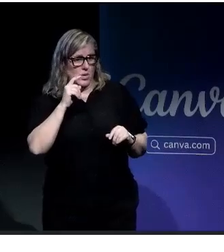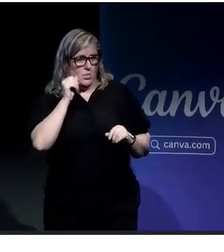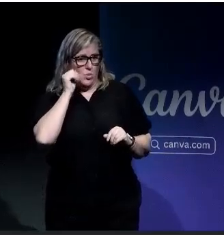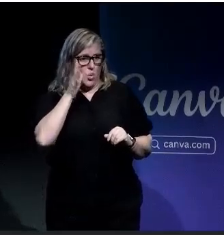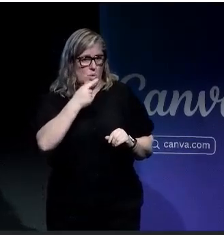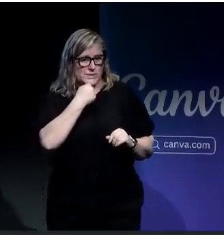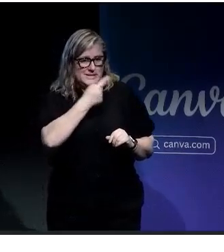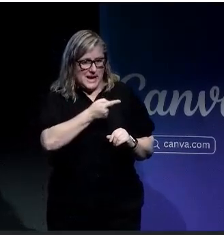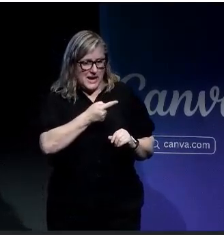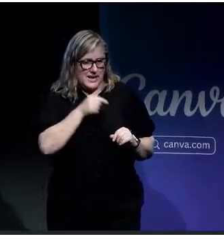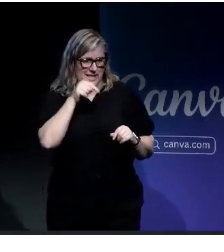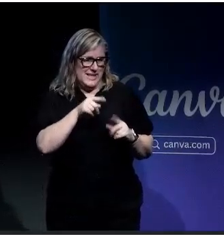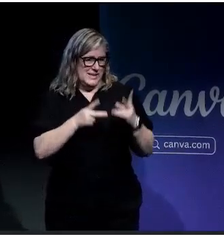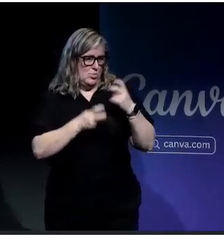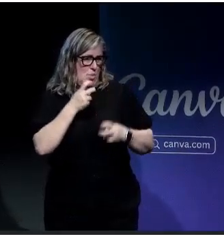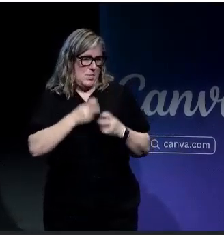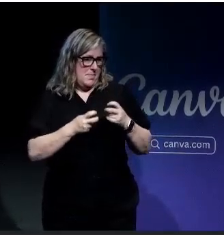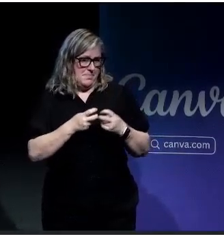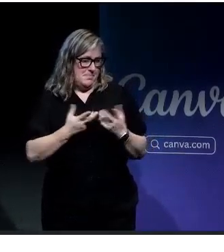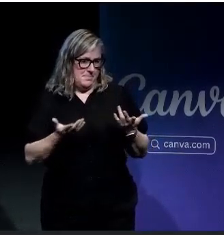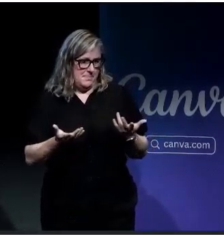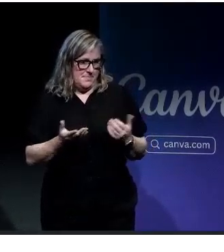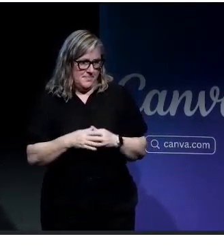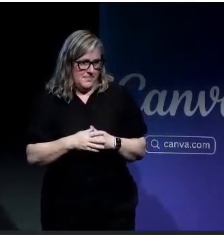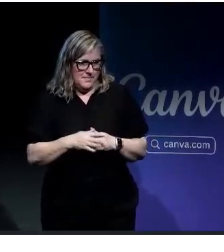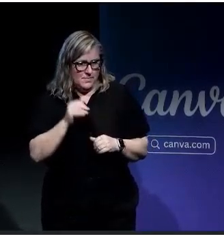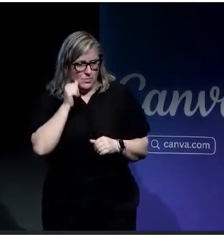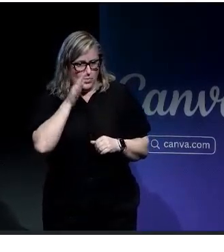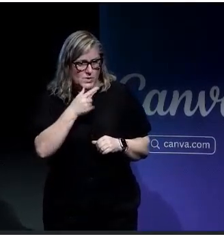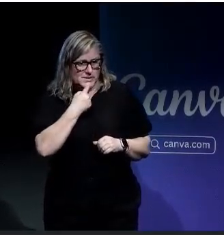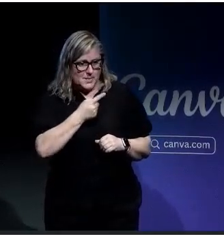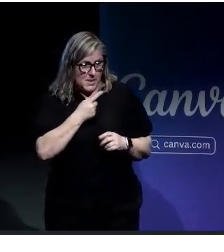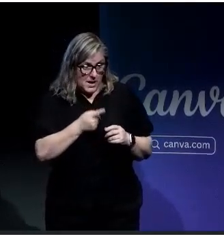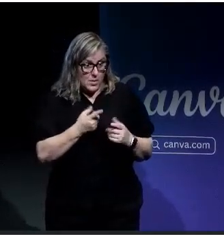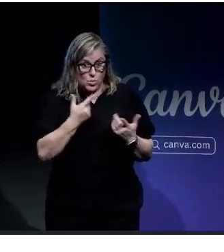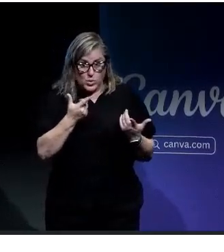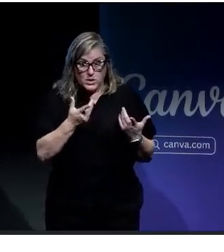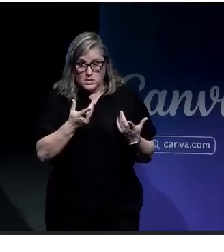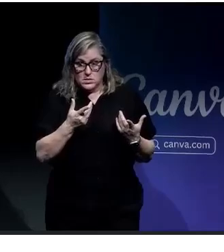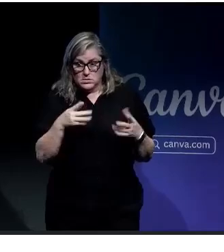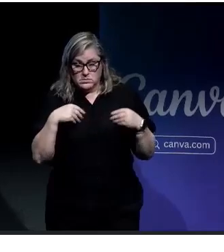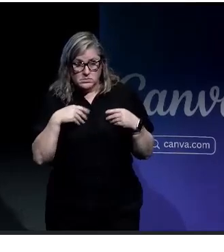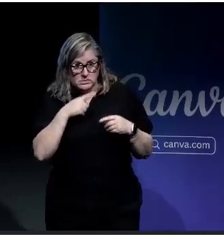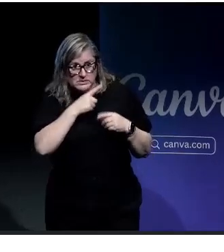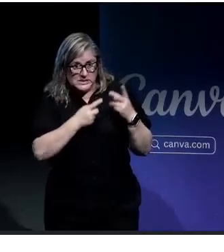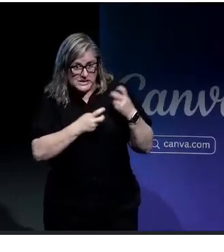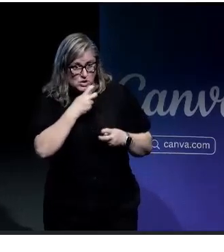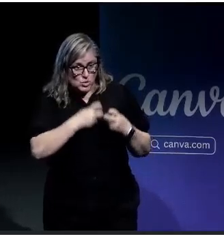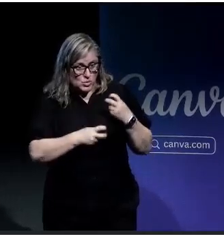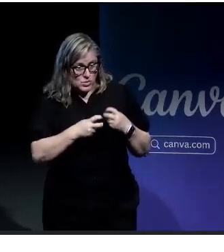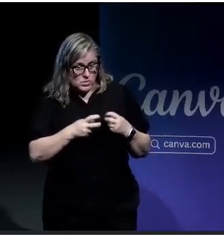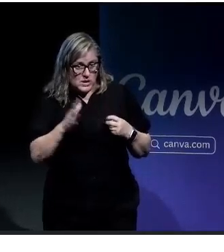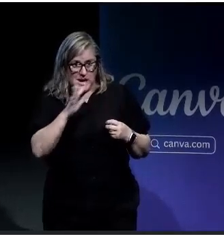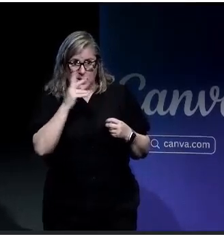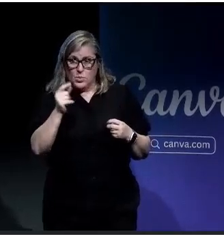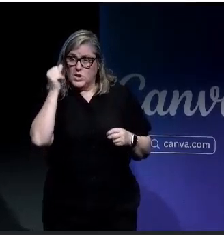this is a problem basically. But it will pick up an issue here. Does anyone know the issue that this scenario would pick up?